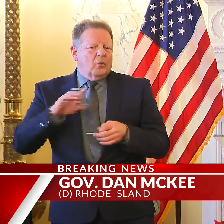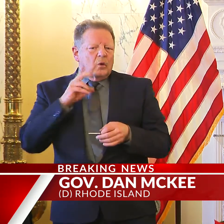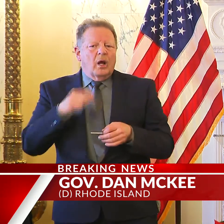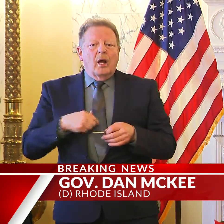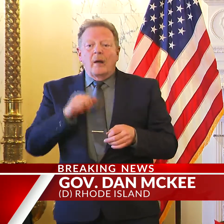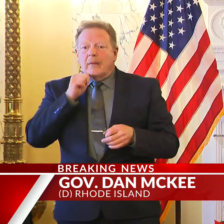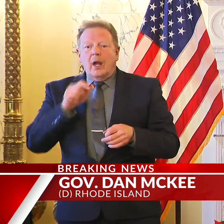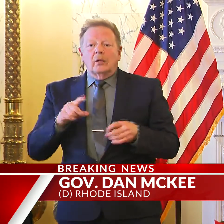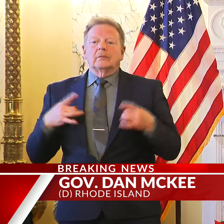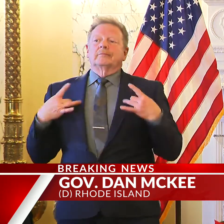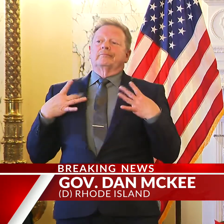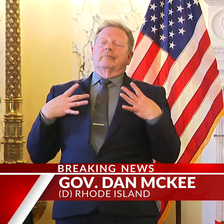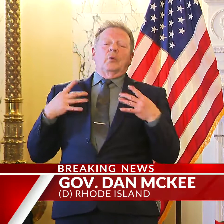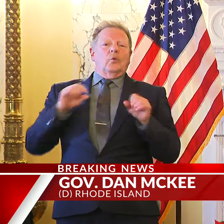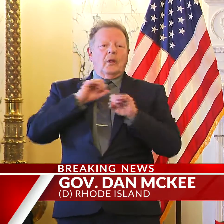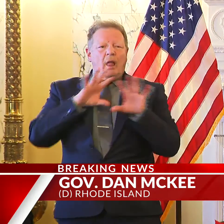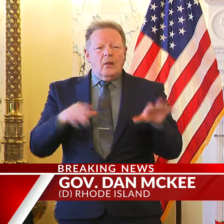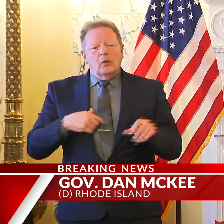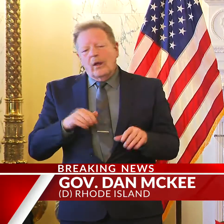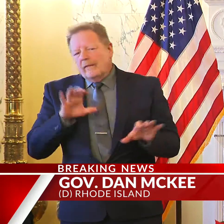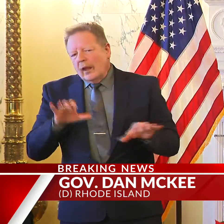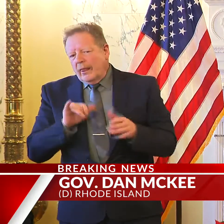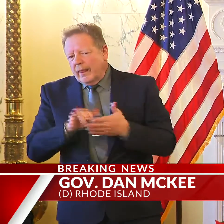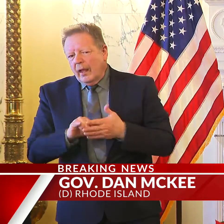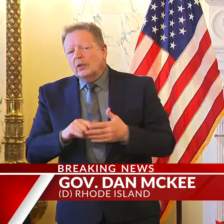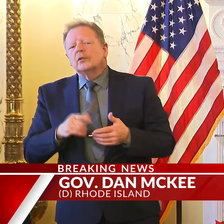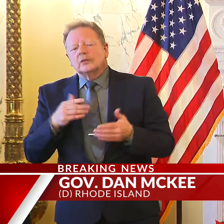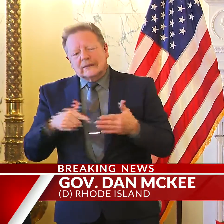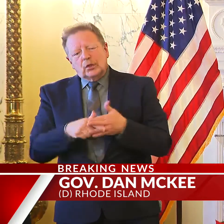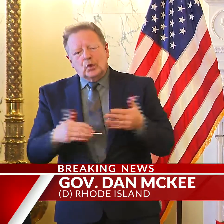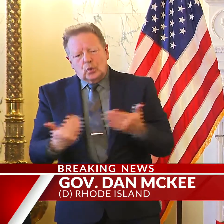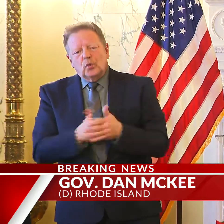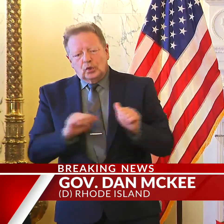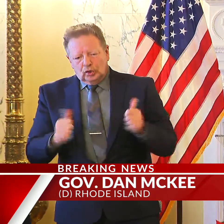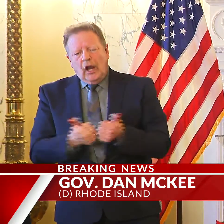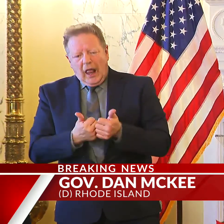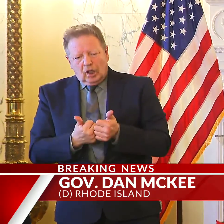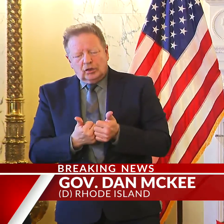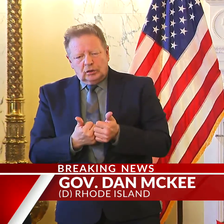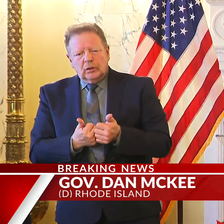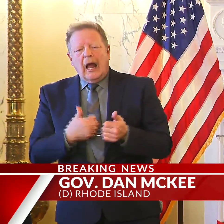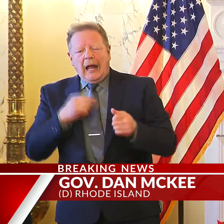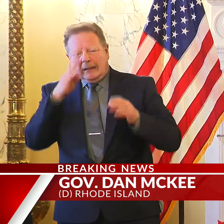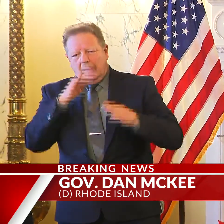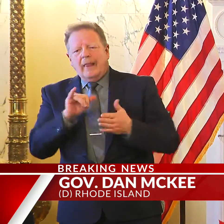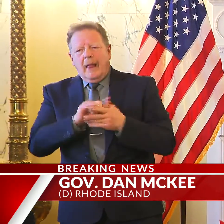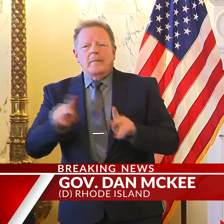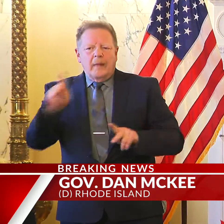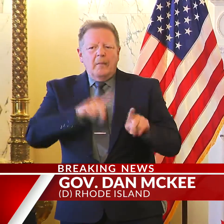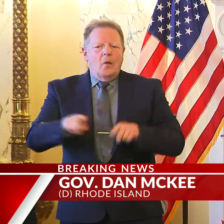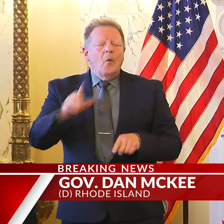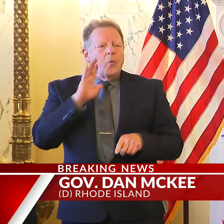DOCTOR SCOTT JUST LAID OUT AND WHAT I SPOKE TO LIKE. WE'RE NOT GOING TO SIT BACK AND DO NOTHING. WE HAVEN'T DONE THAT